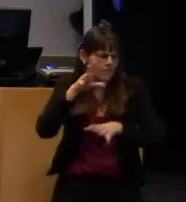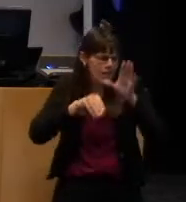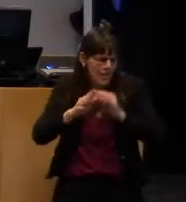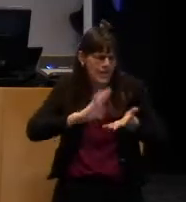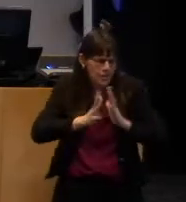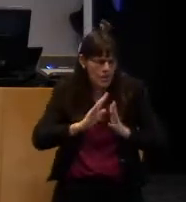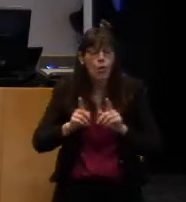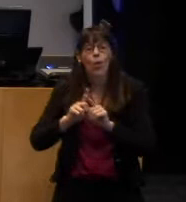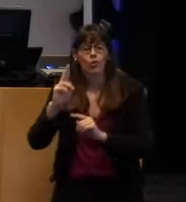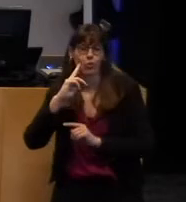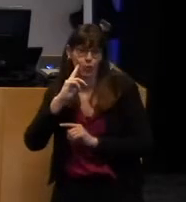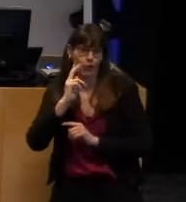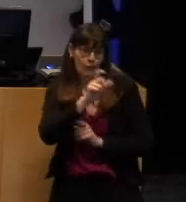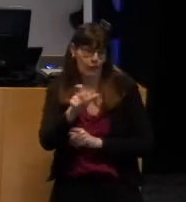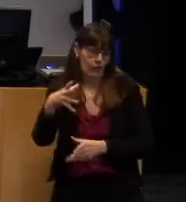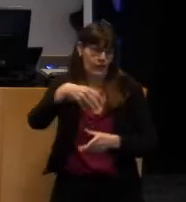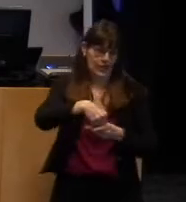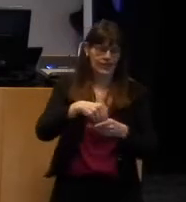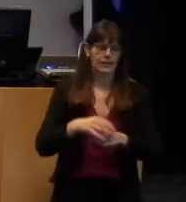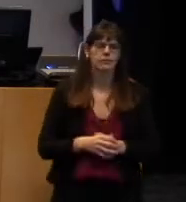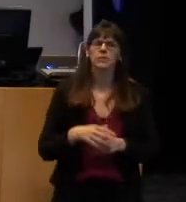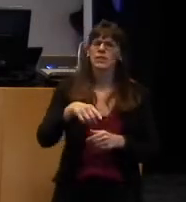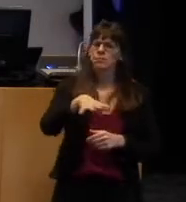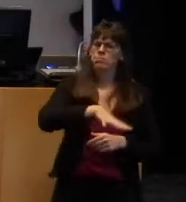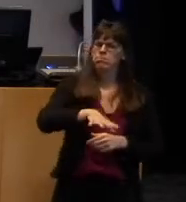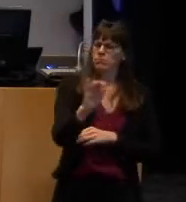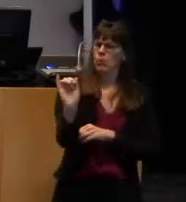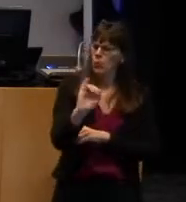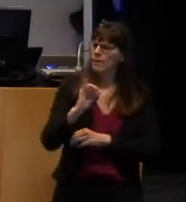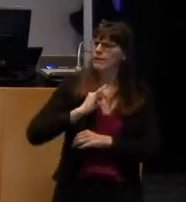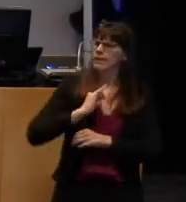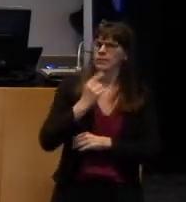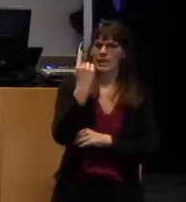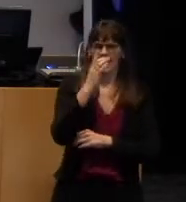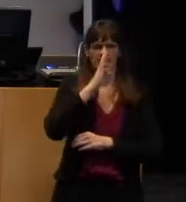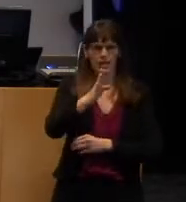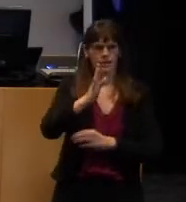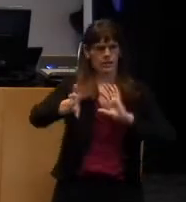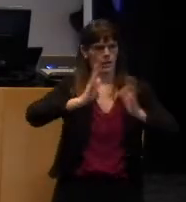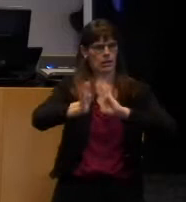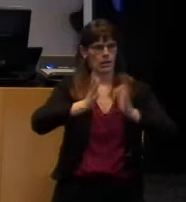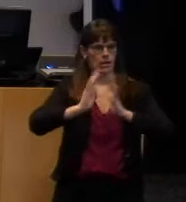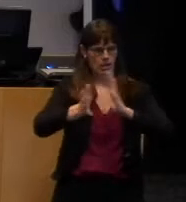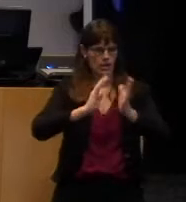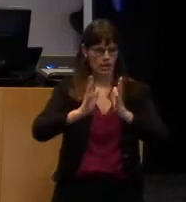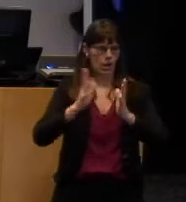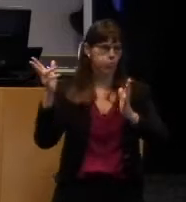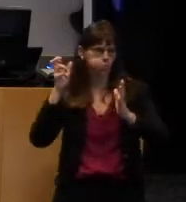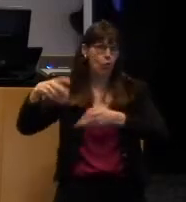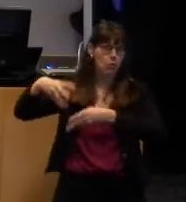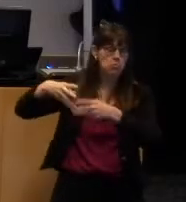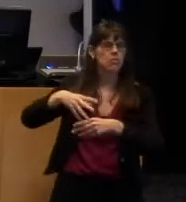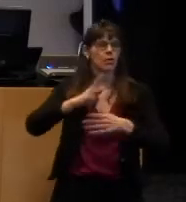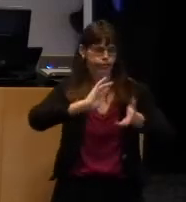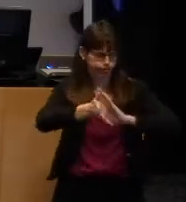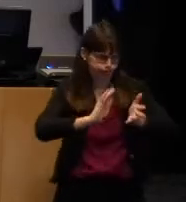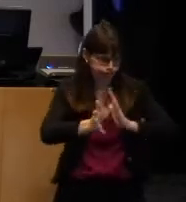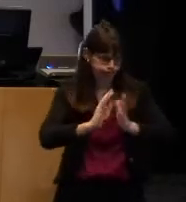and it looks at a setting where monologic interpreting is used in a simultaneous mode going from Dutch into VGT.